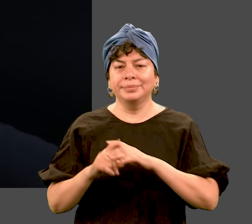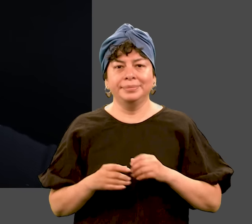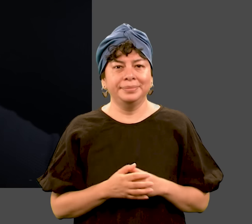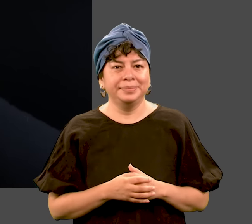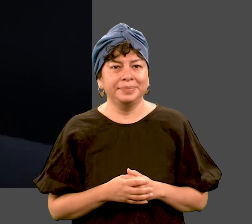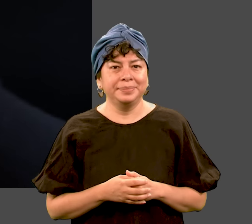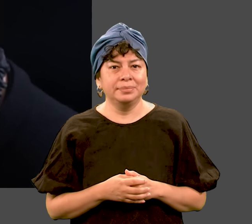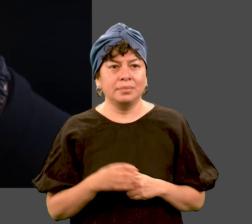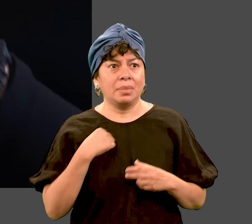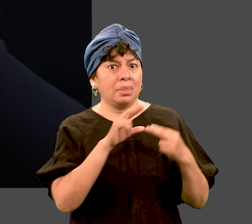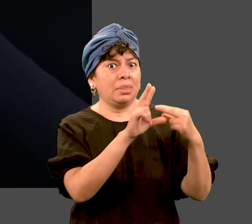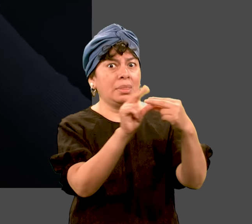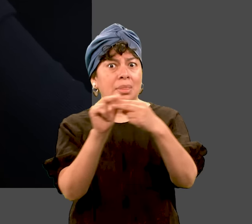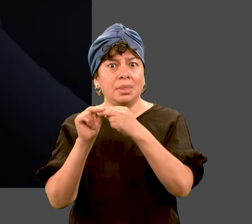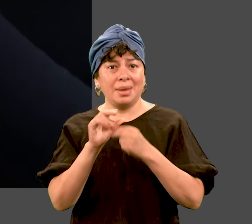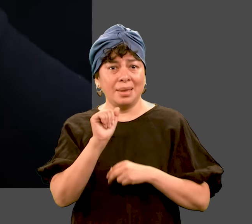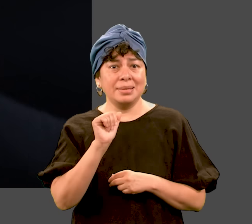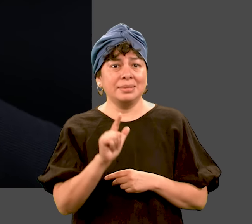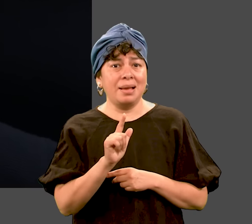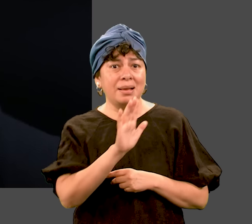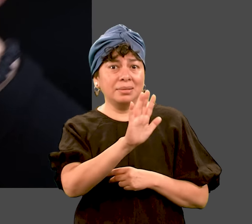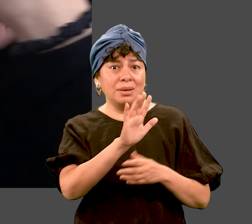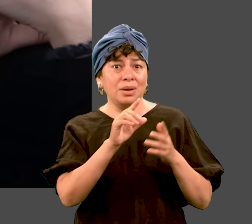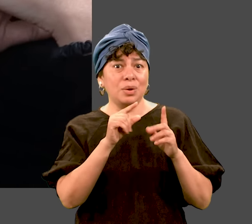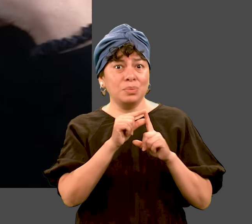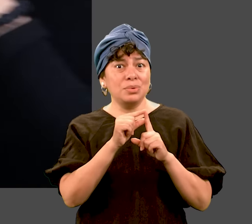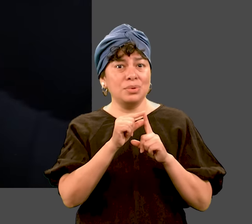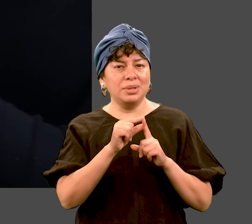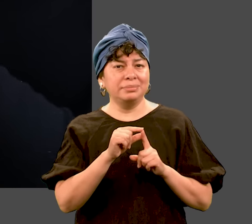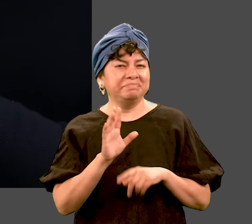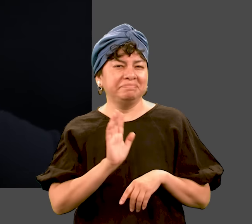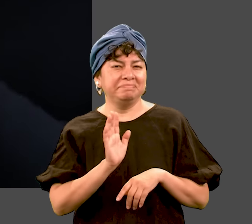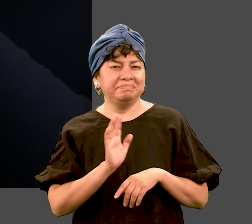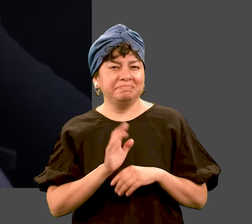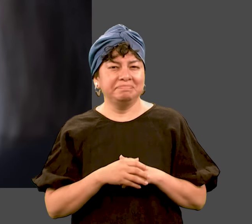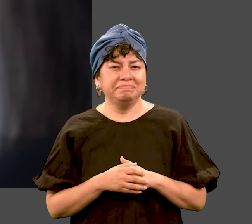We're not borrowing ASL words as much as we did in the beginning.